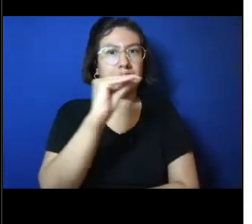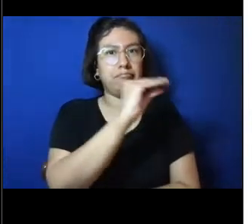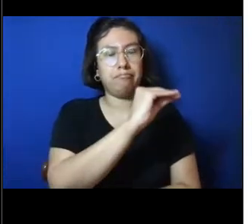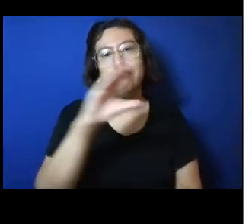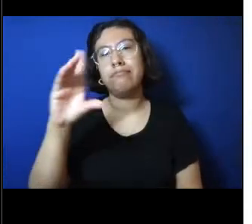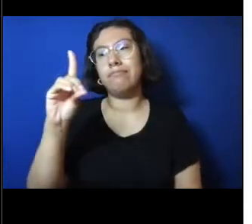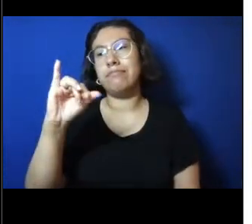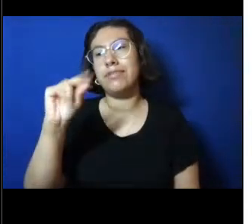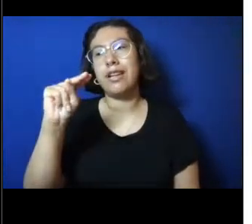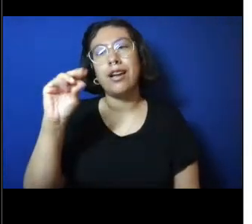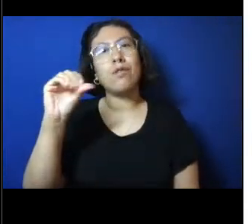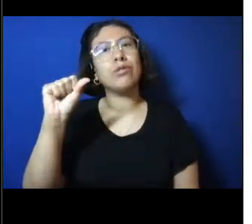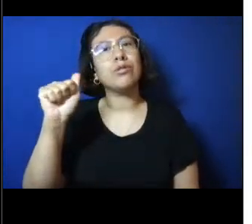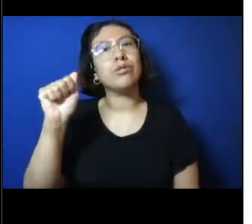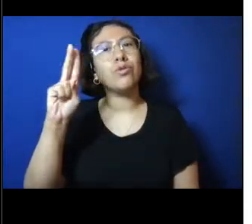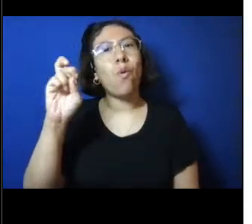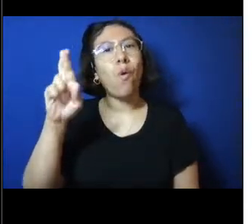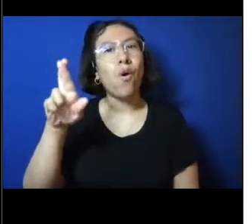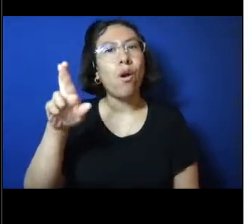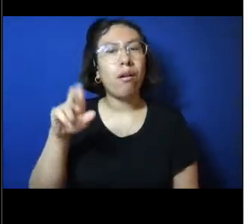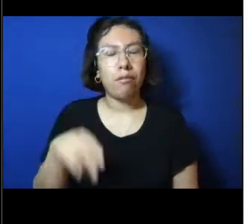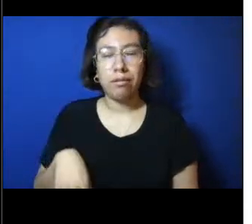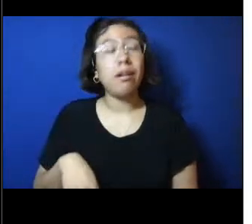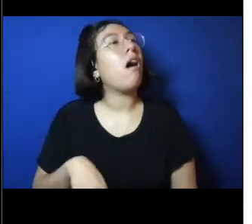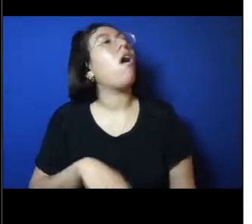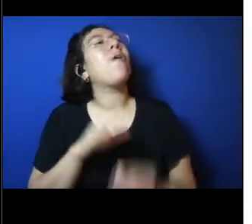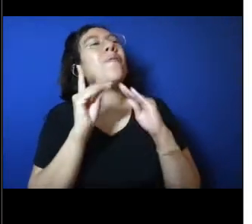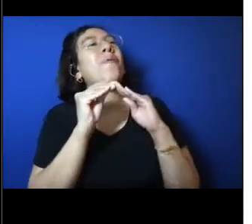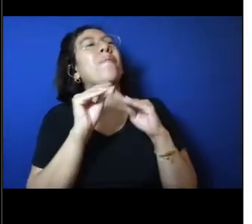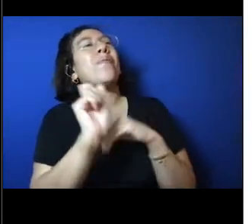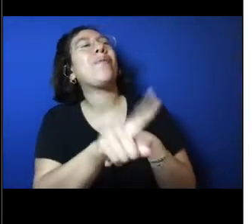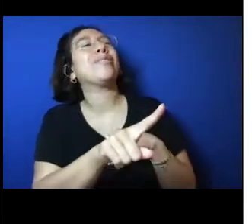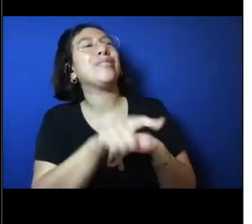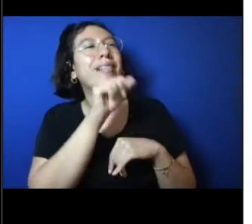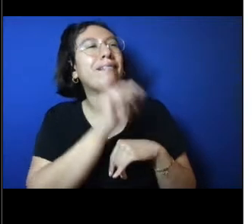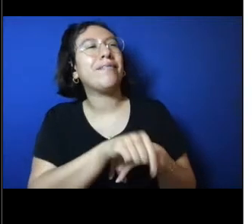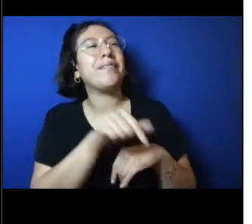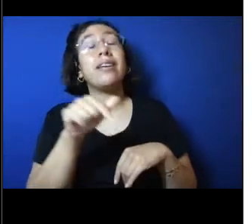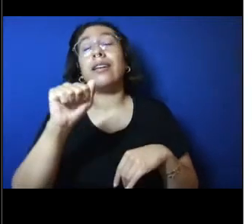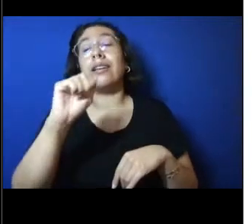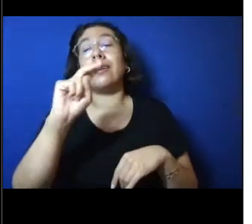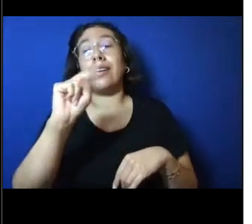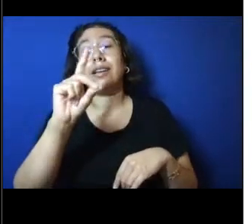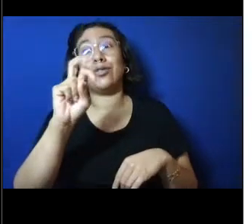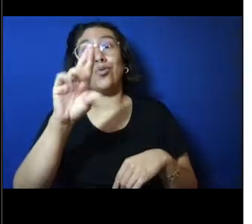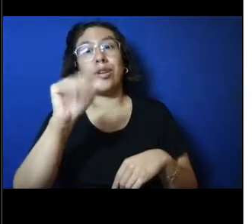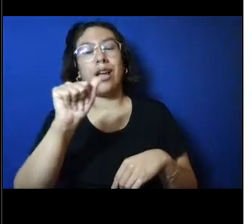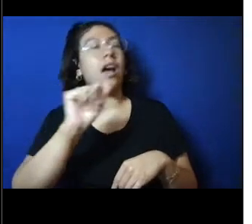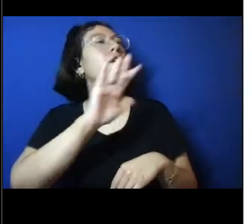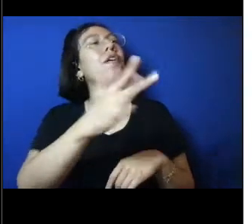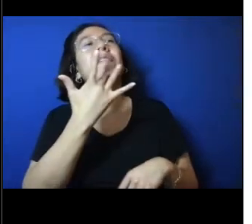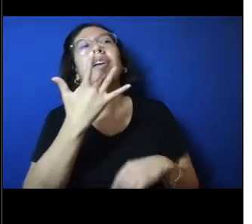[Grace] Okay, one last question before I let you move on 'cause I love these kinds of questions. Andrea asks, "What's your favorite sea turtle?"